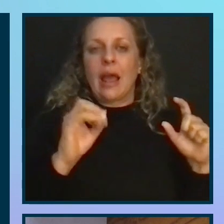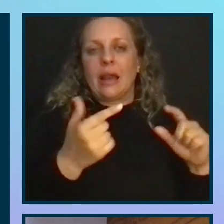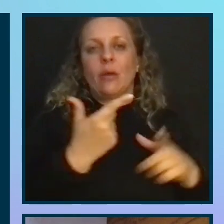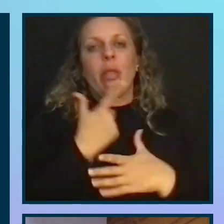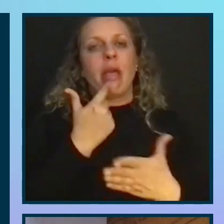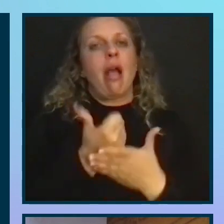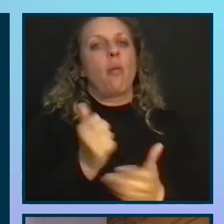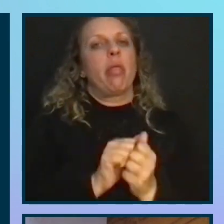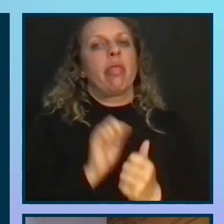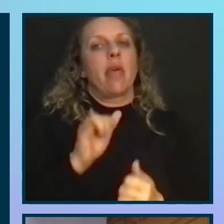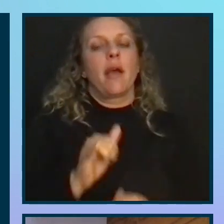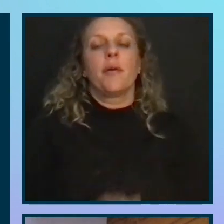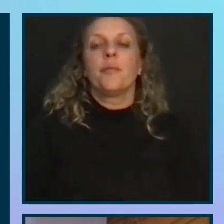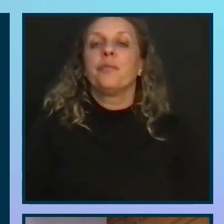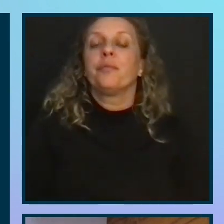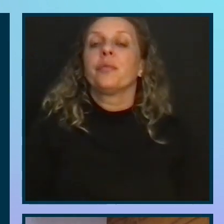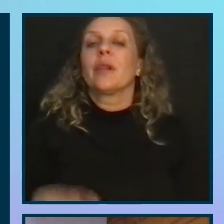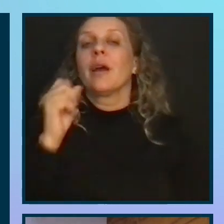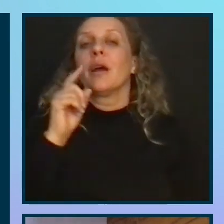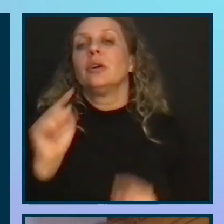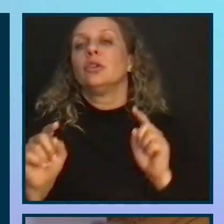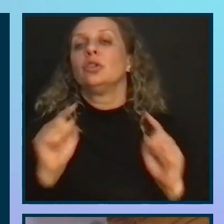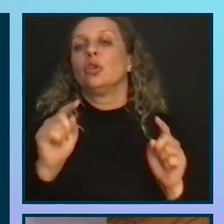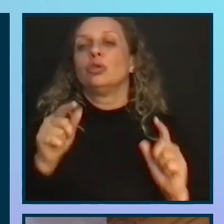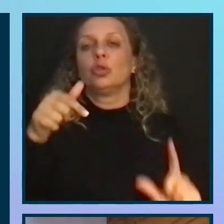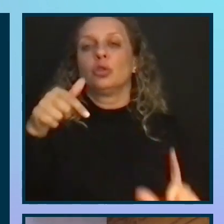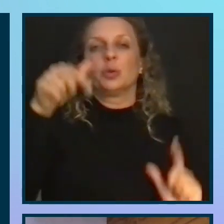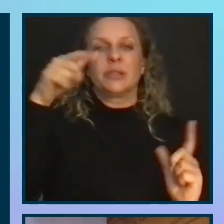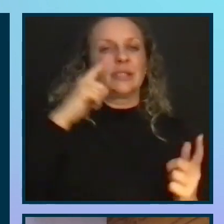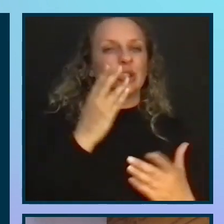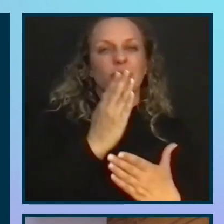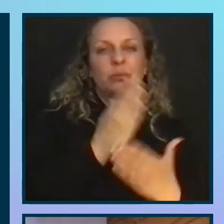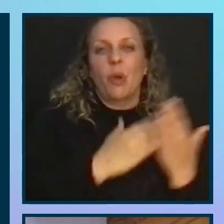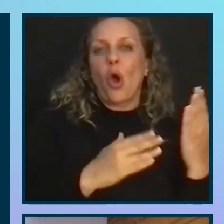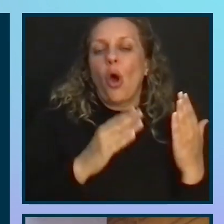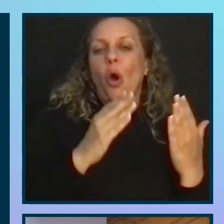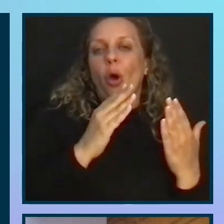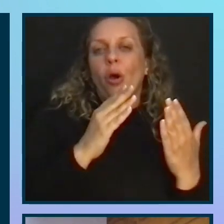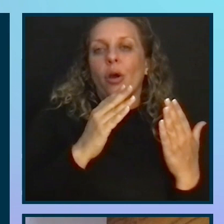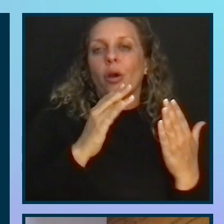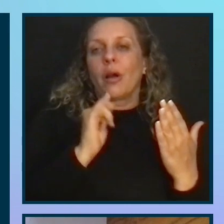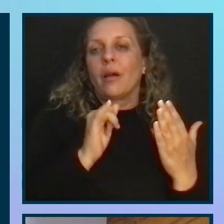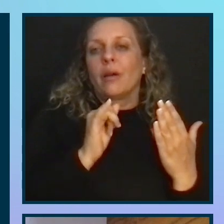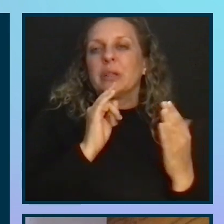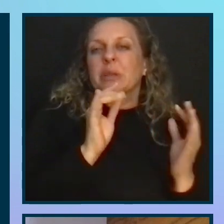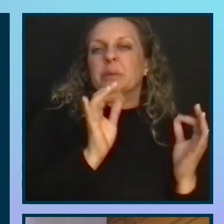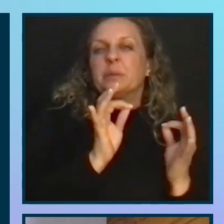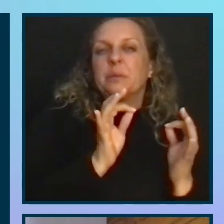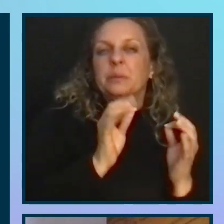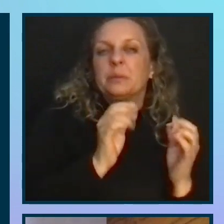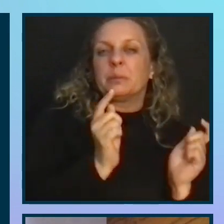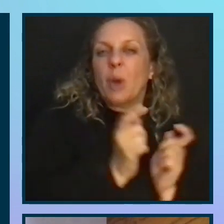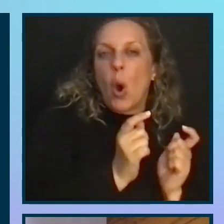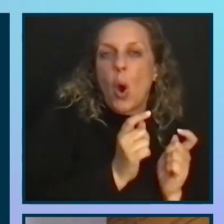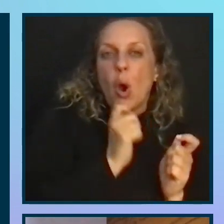Now those two screens and those screenshots is a small part of the uplift project and I haven't gone into all the detail here,